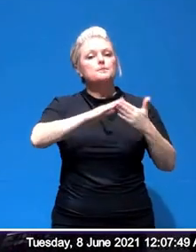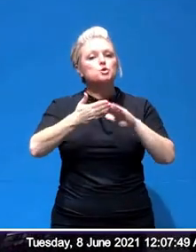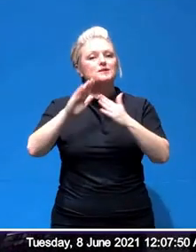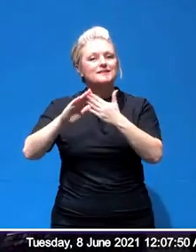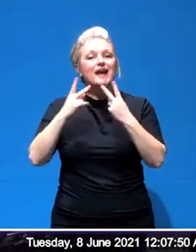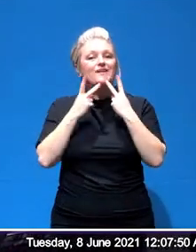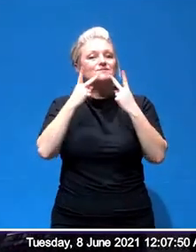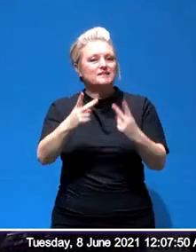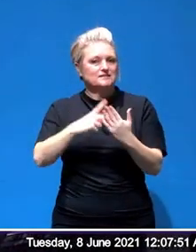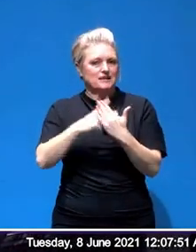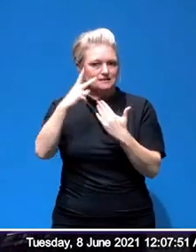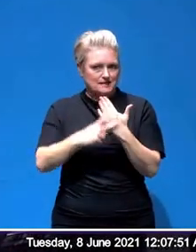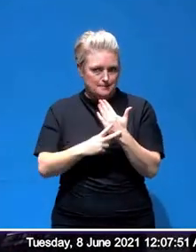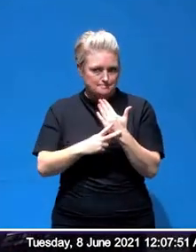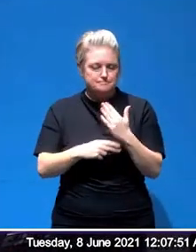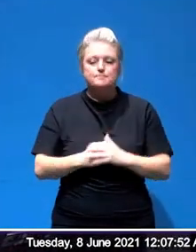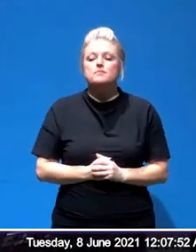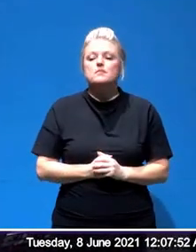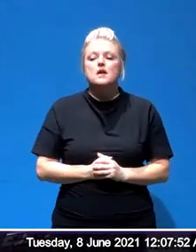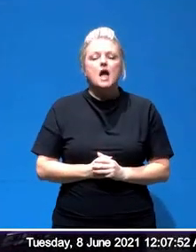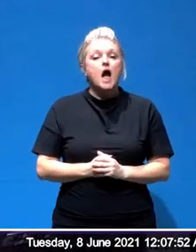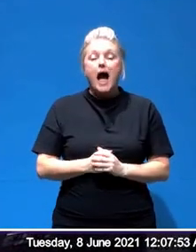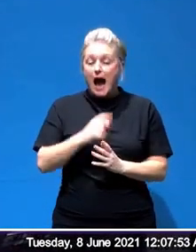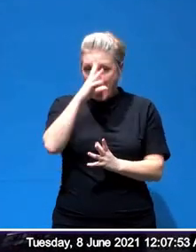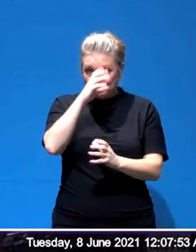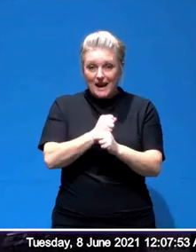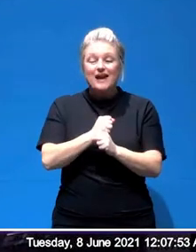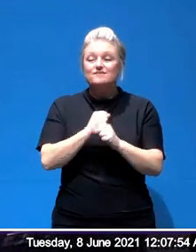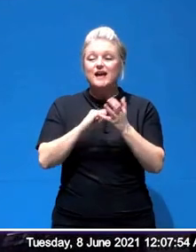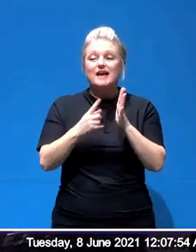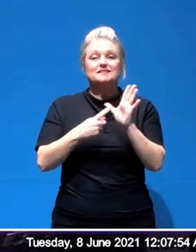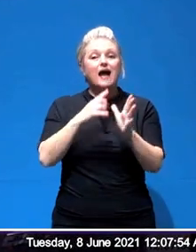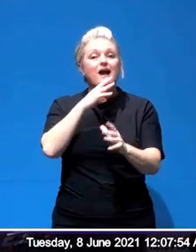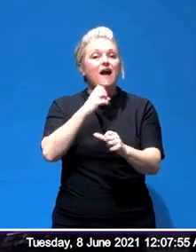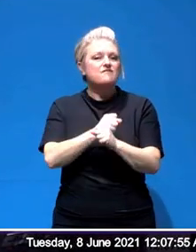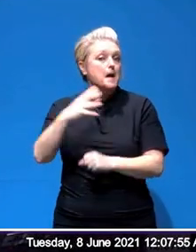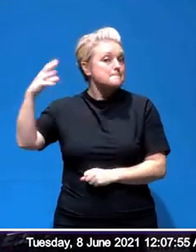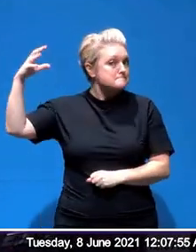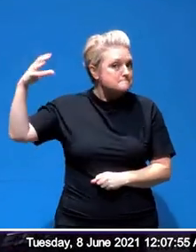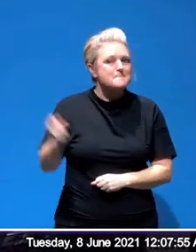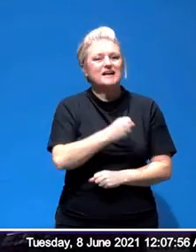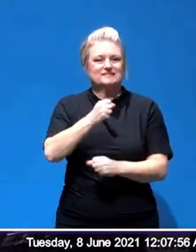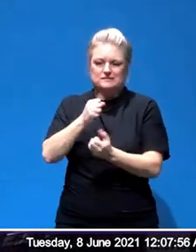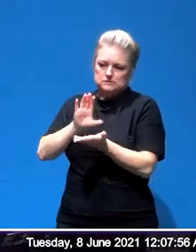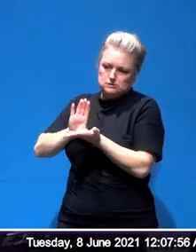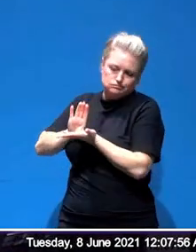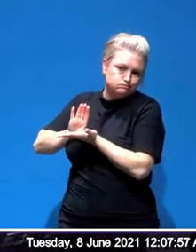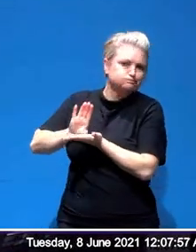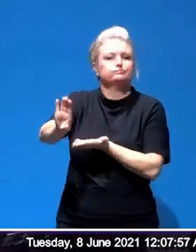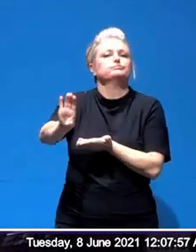and funded appropriately. I identify here that at the moment I am on hold as a community visitor because